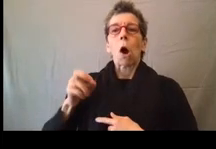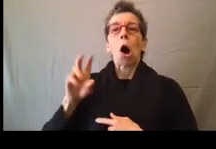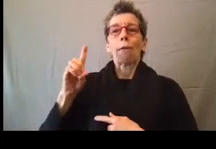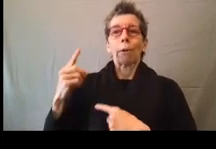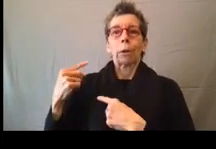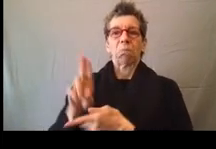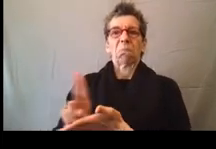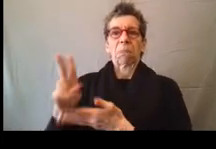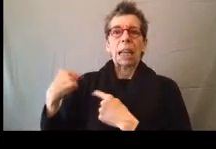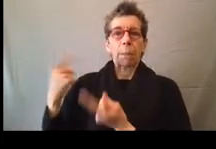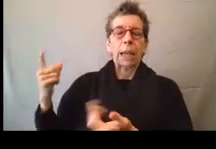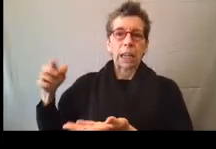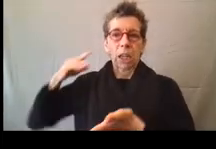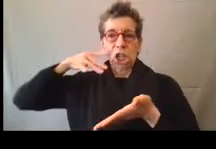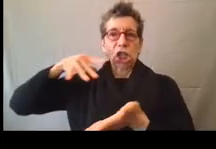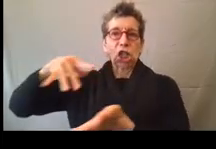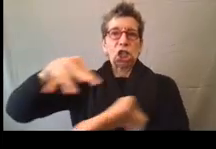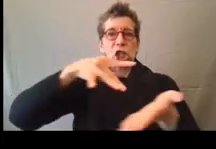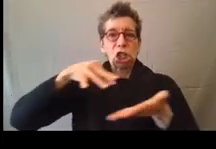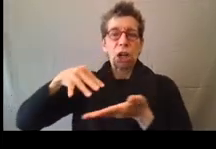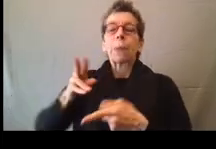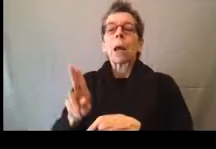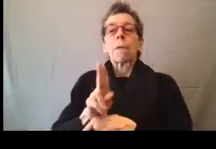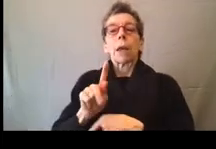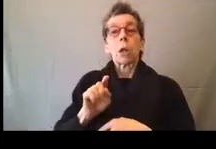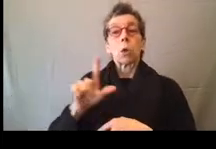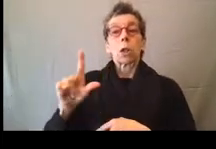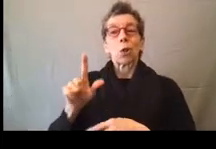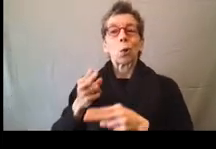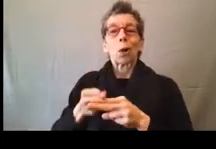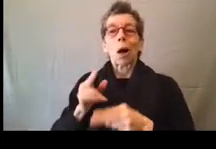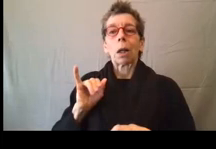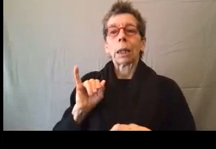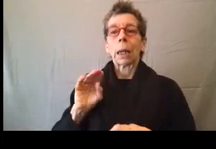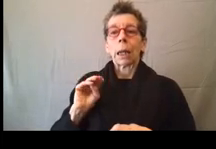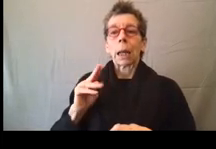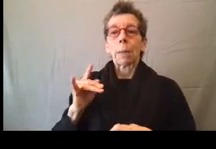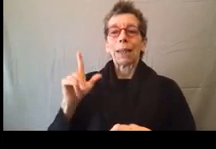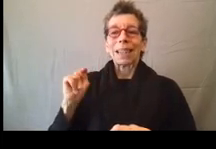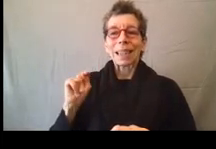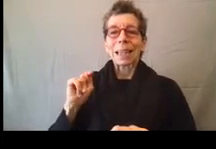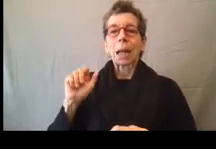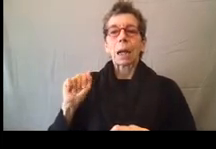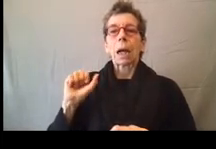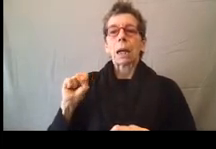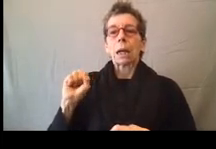use to collect this data, which is called the Implicit Association Test. And there is